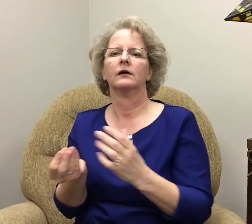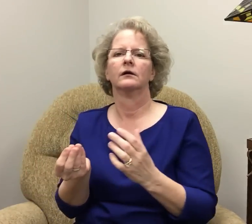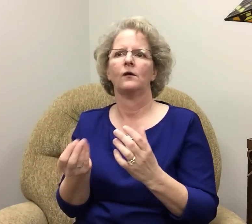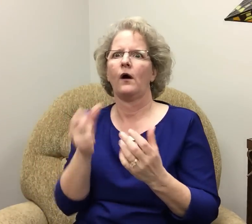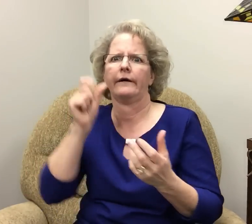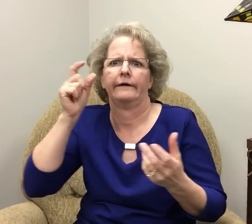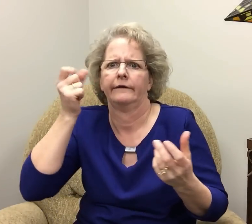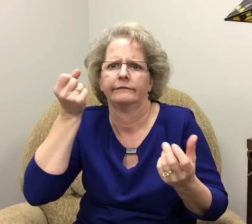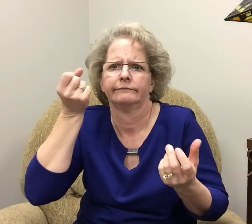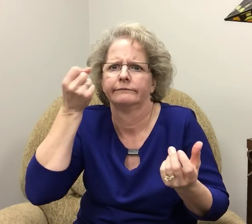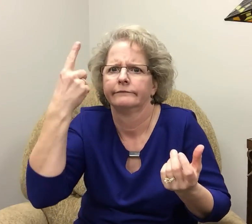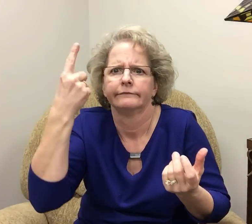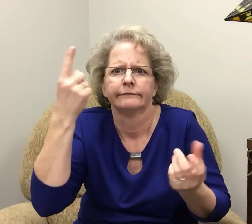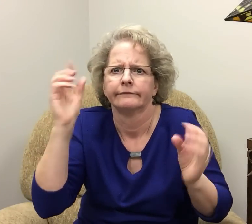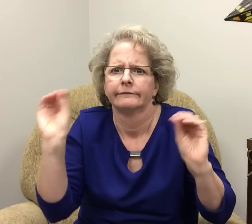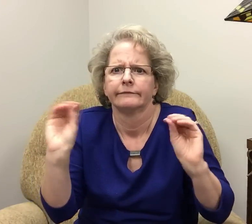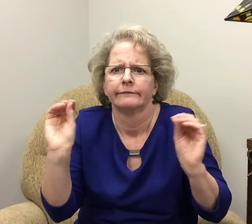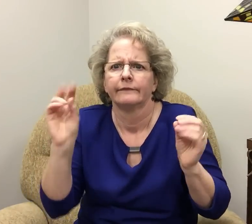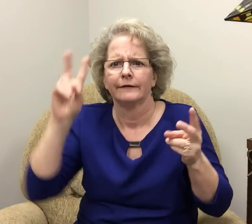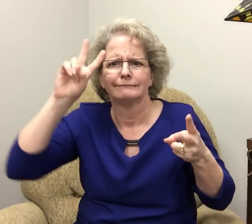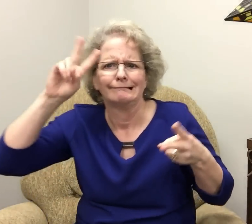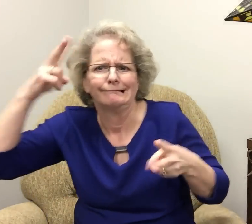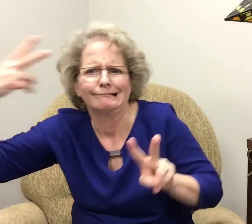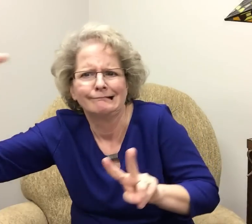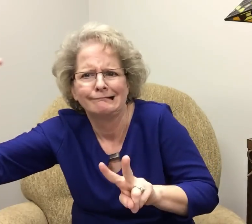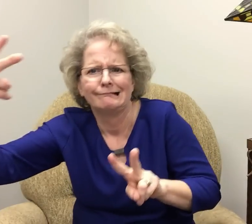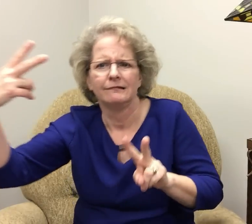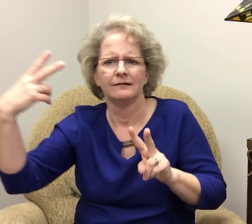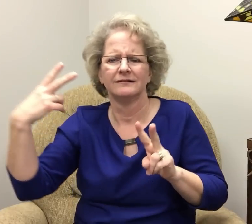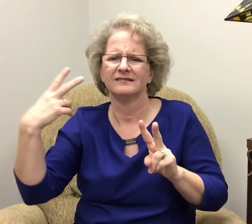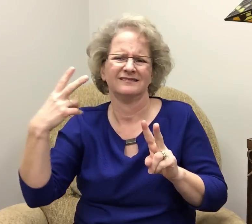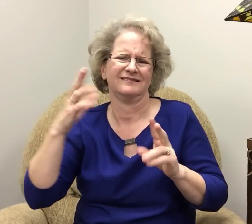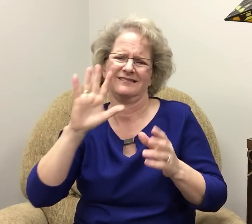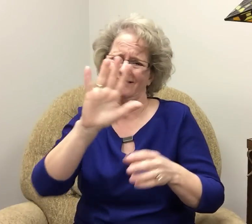qualifications.